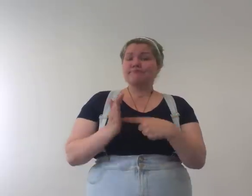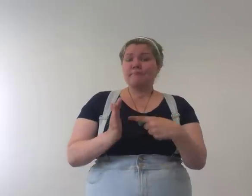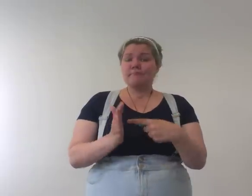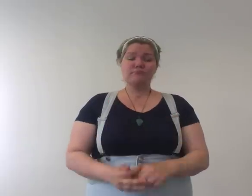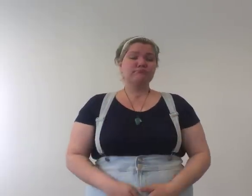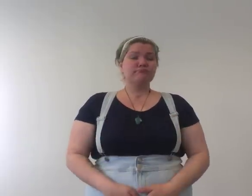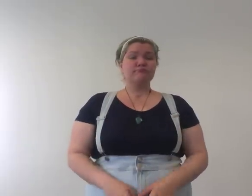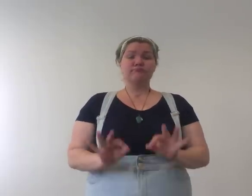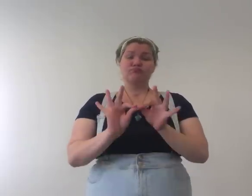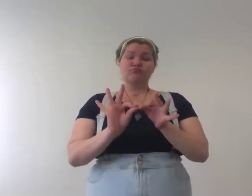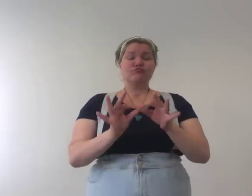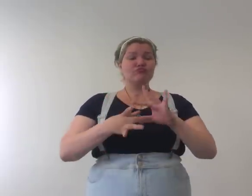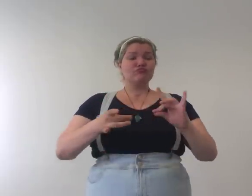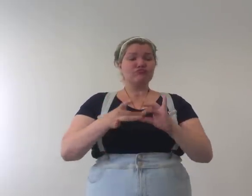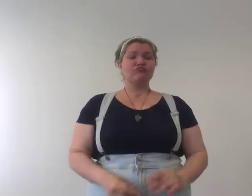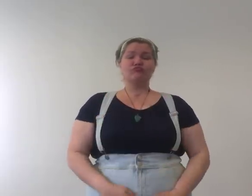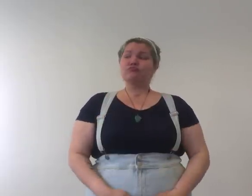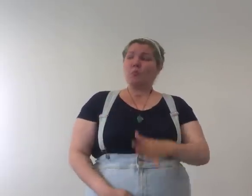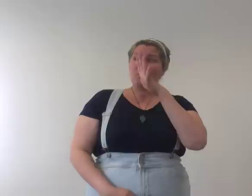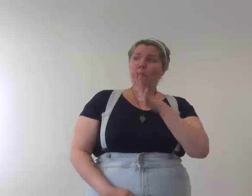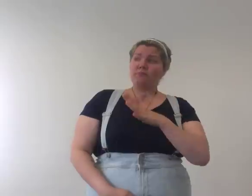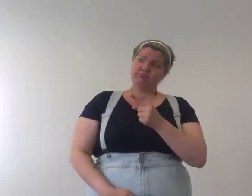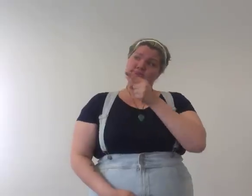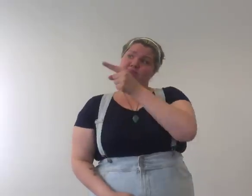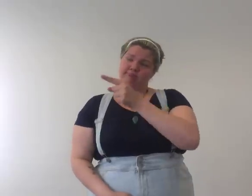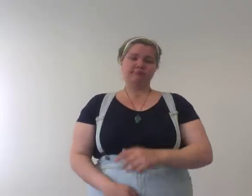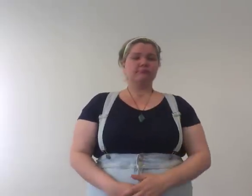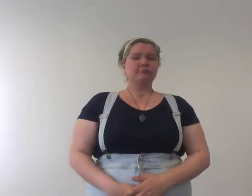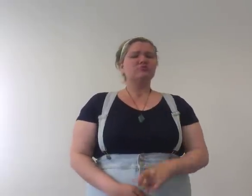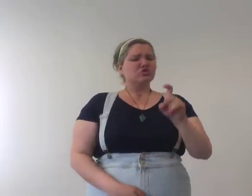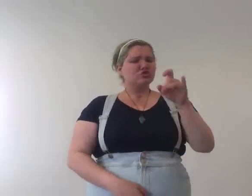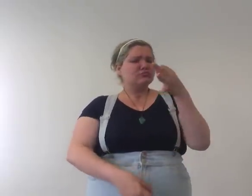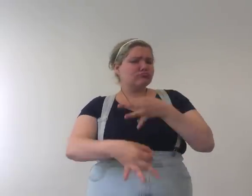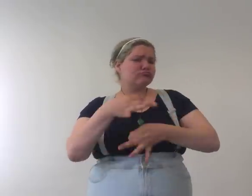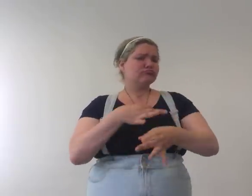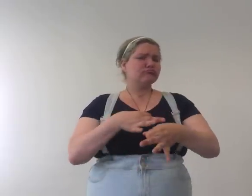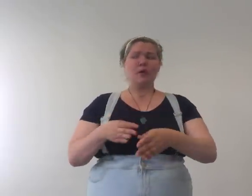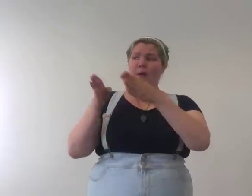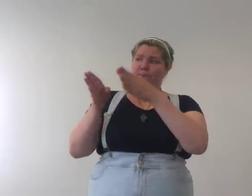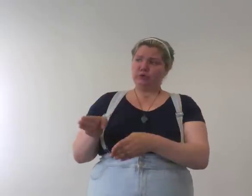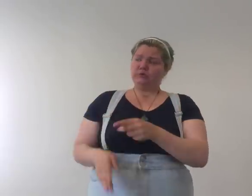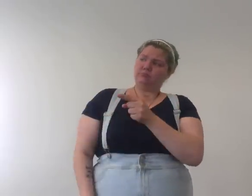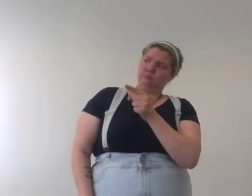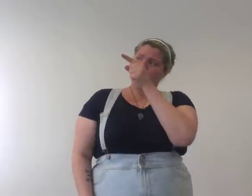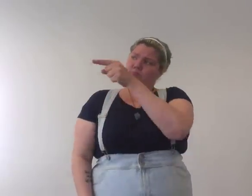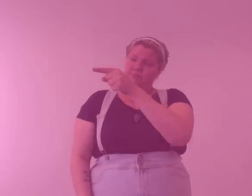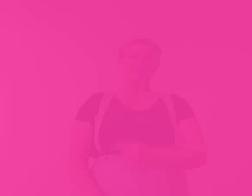Example: That woman over there…. We can change our language to say “that person over there…”